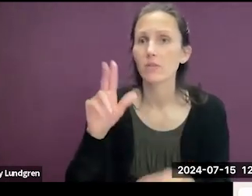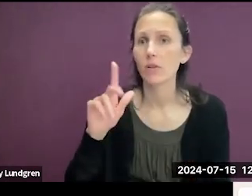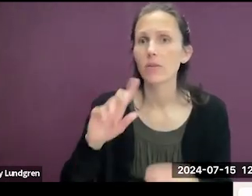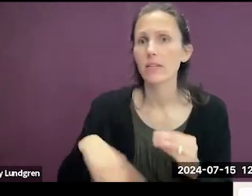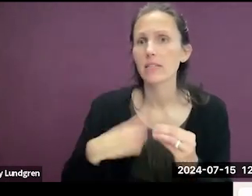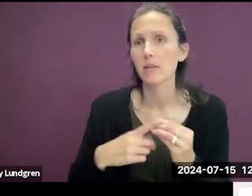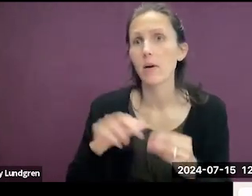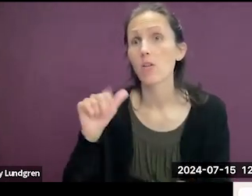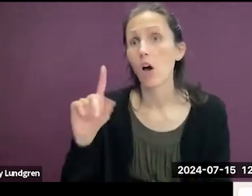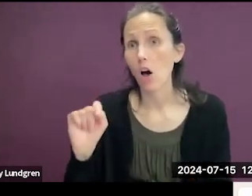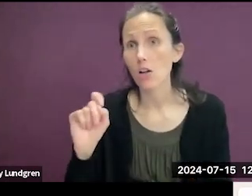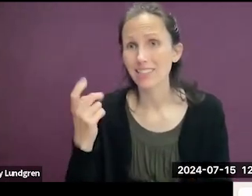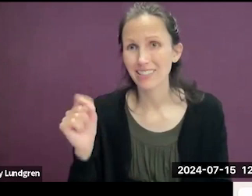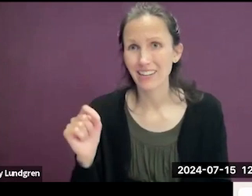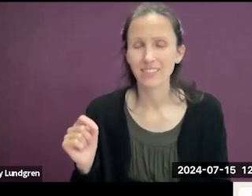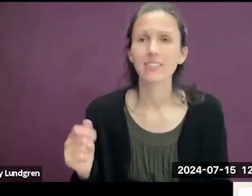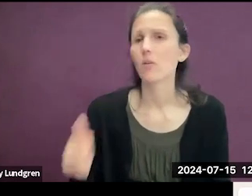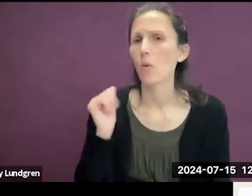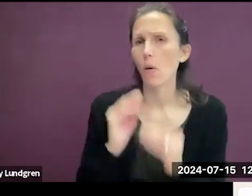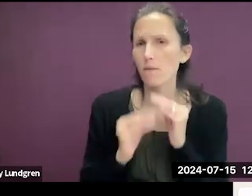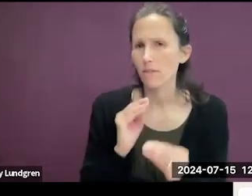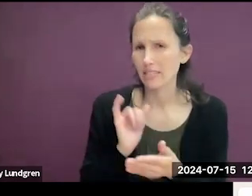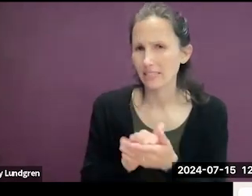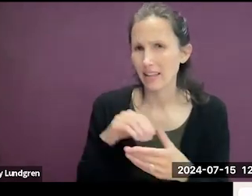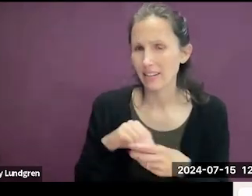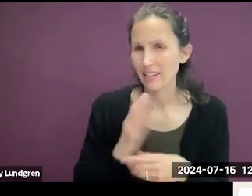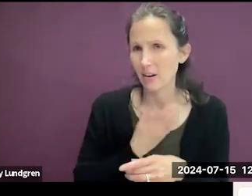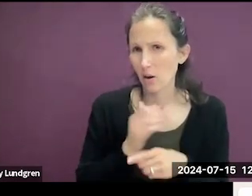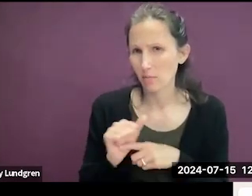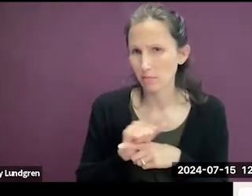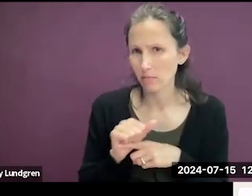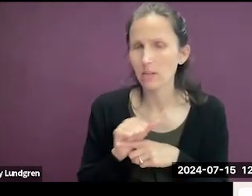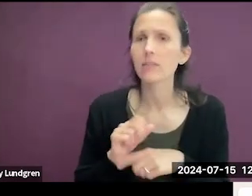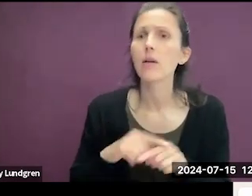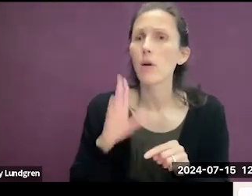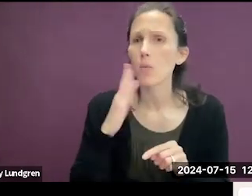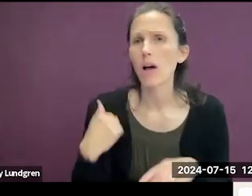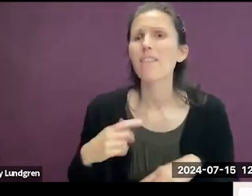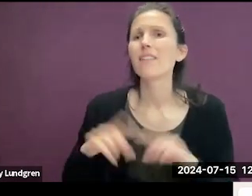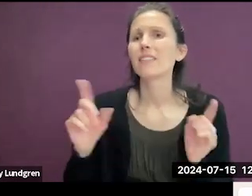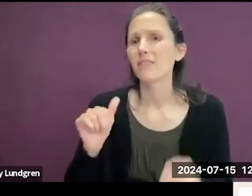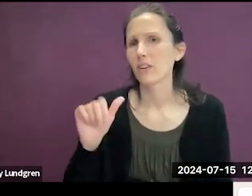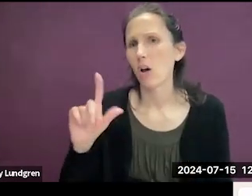Which we're not going to fix that piece in our remediation project, but we're gonna have different alt-texts that we're going to adjust.